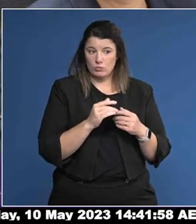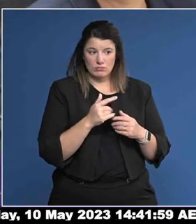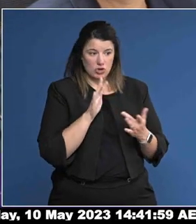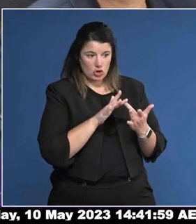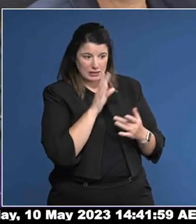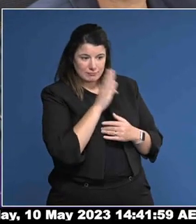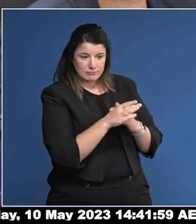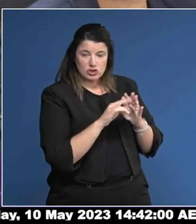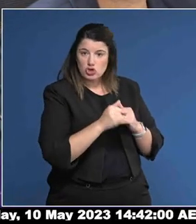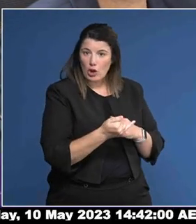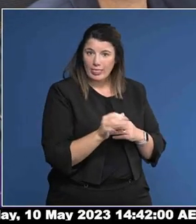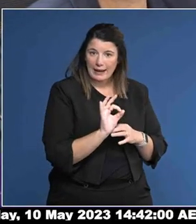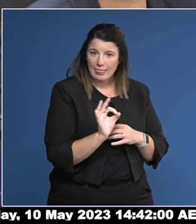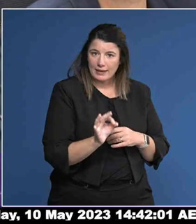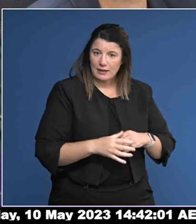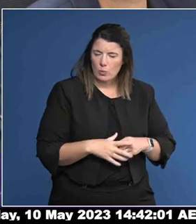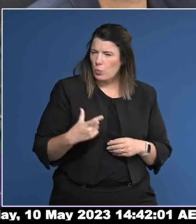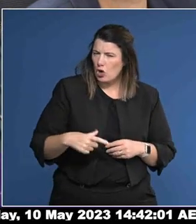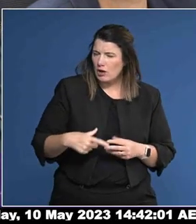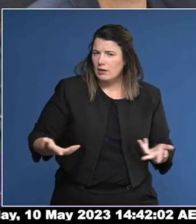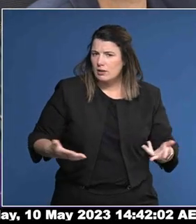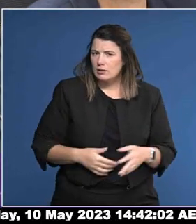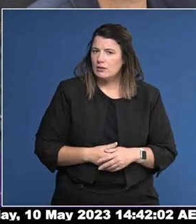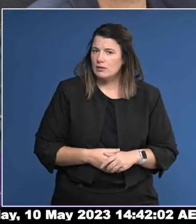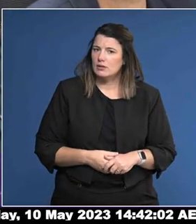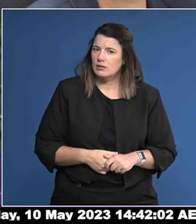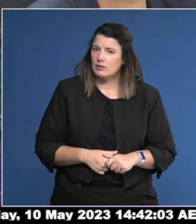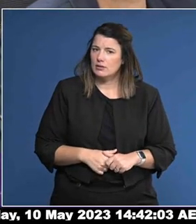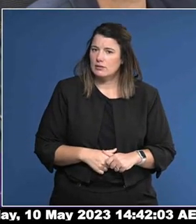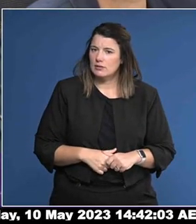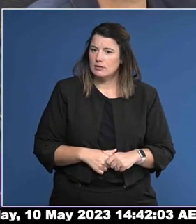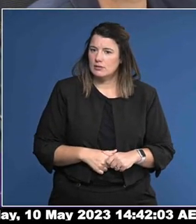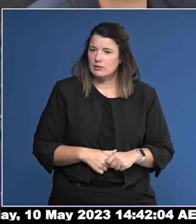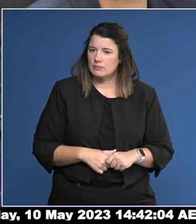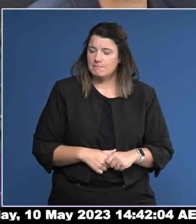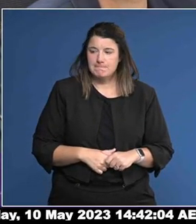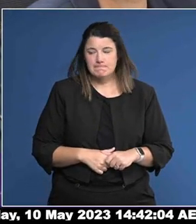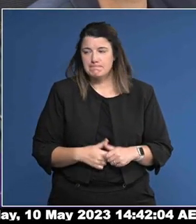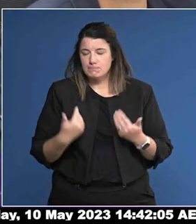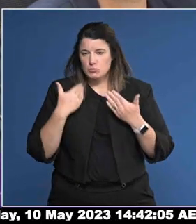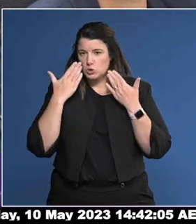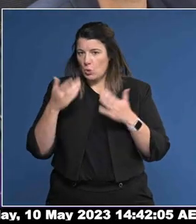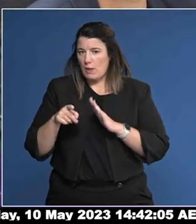No, not that I'm aware of. Was there any reason why there was no attempt to contact him generally? Not at that time, and I'm not aware of any reason.